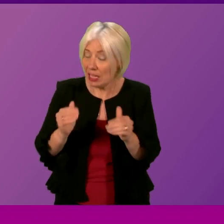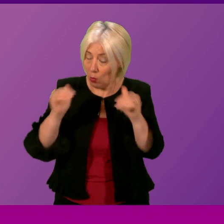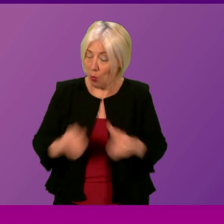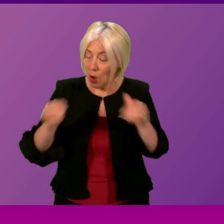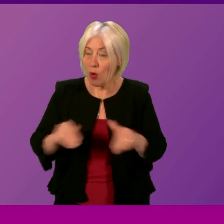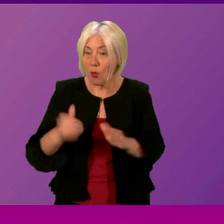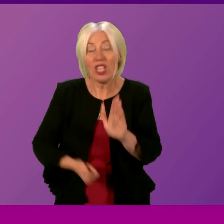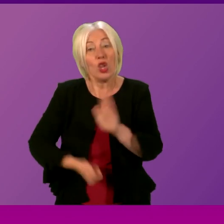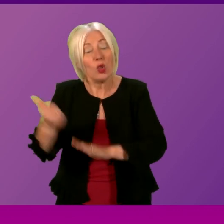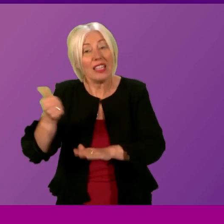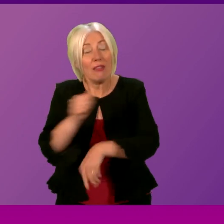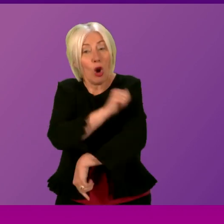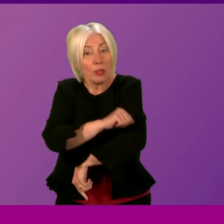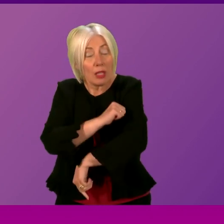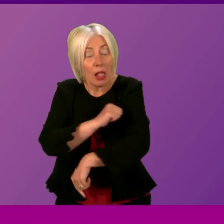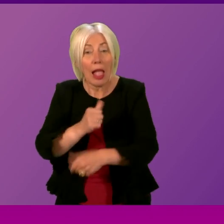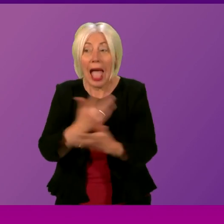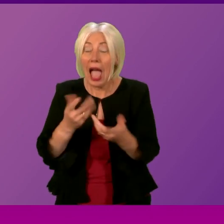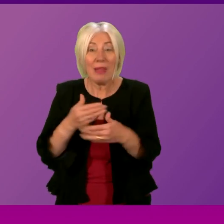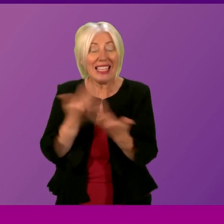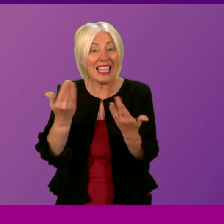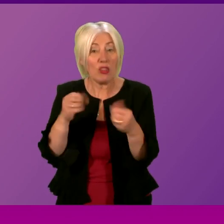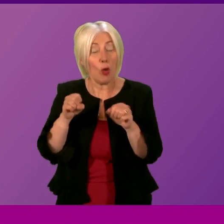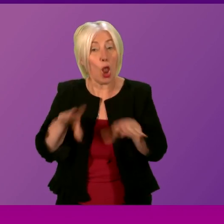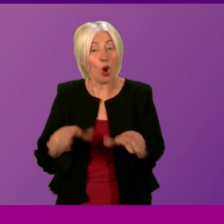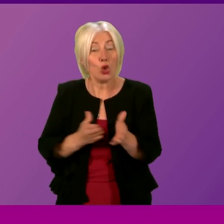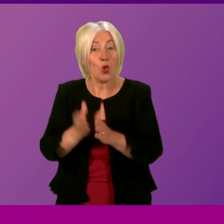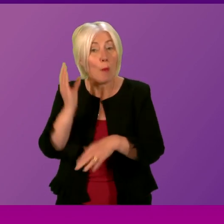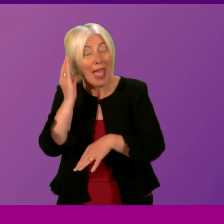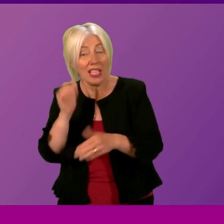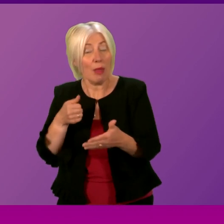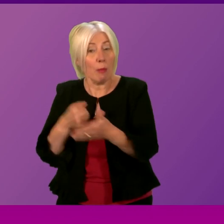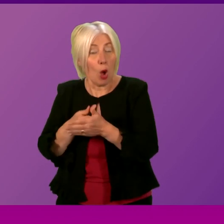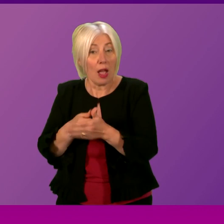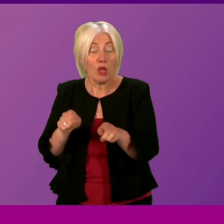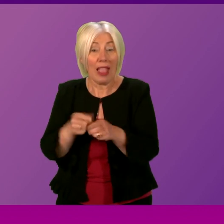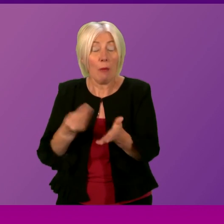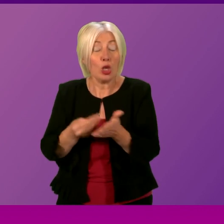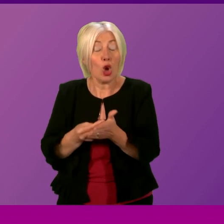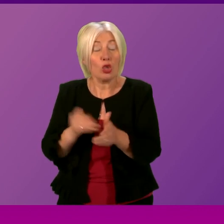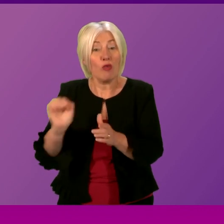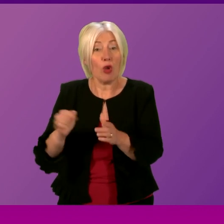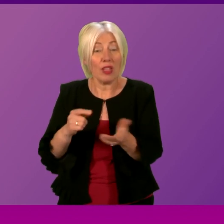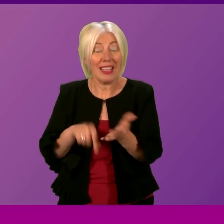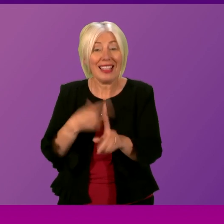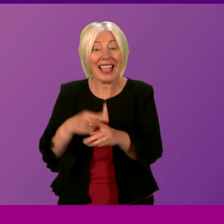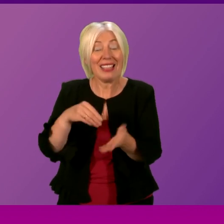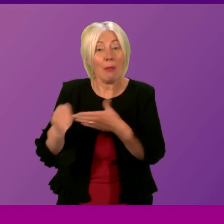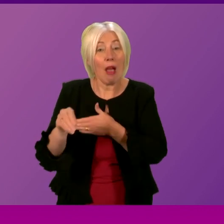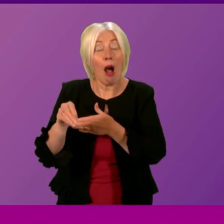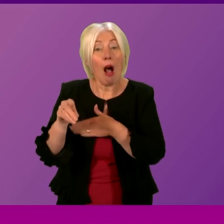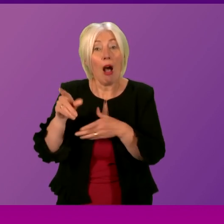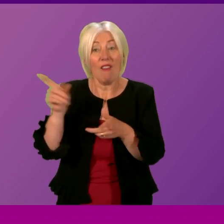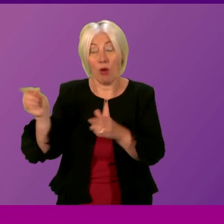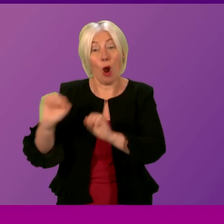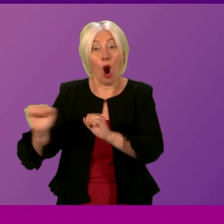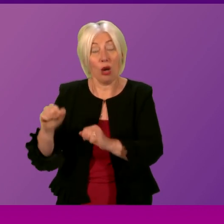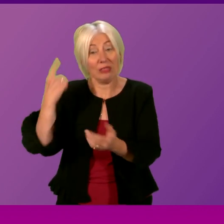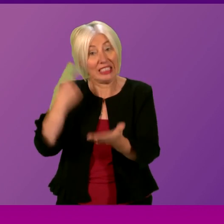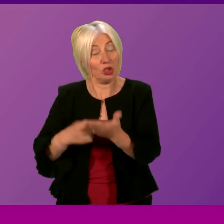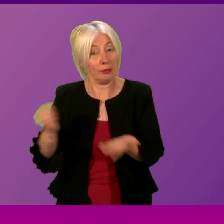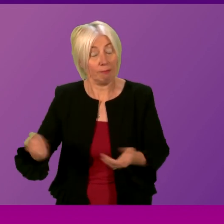how many bed days have been lost and how much that has cost the taxpayer since she made that promise?